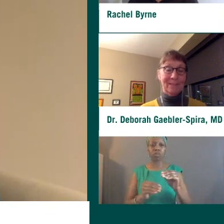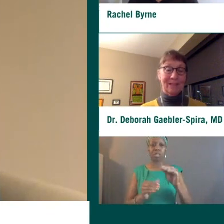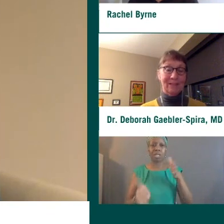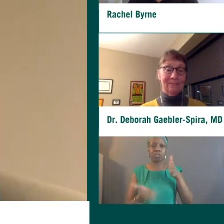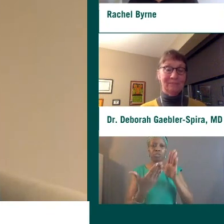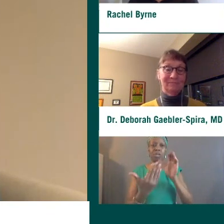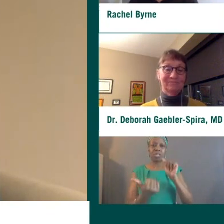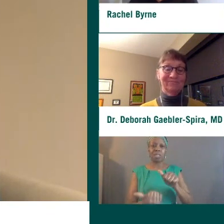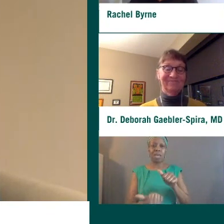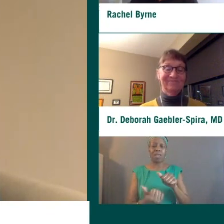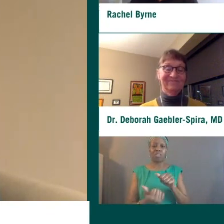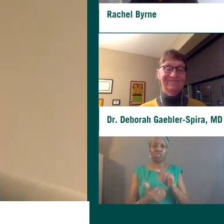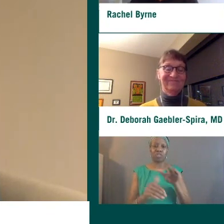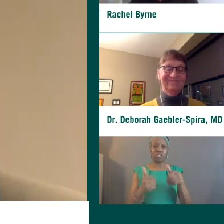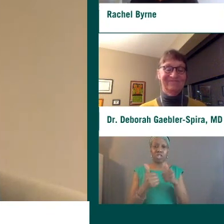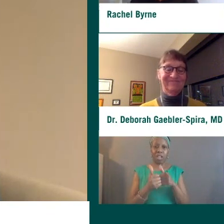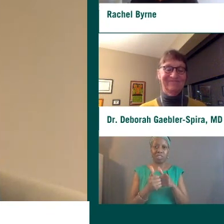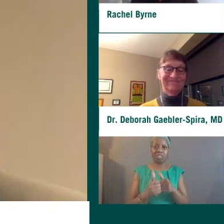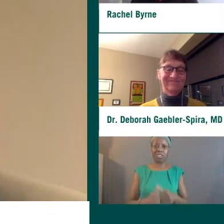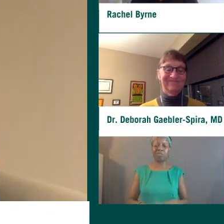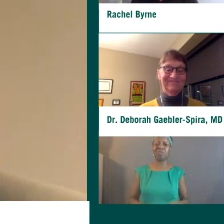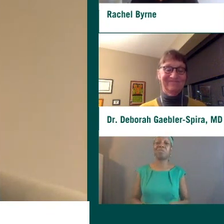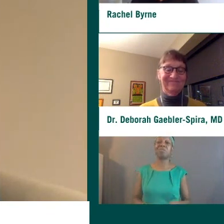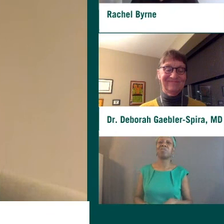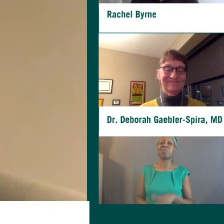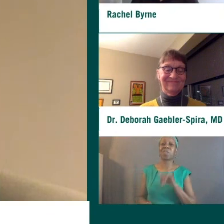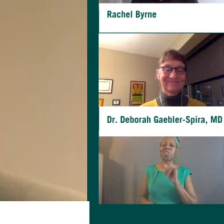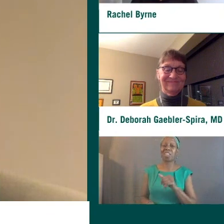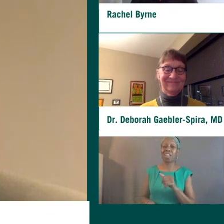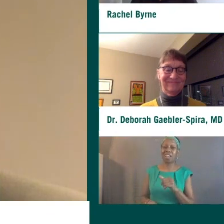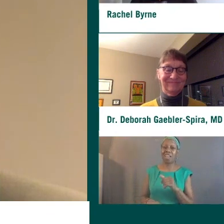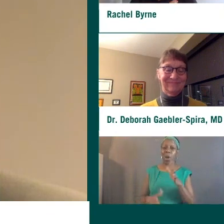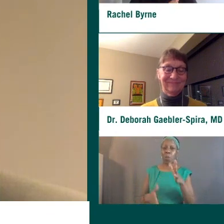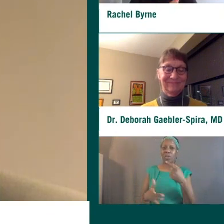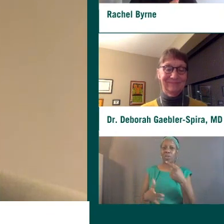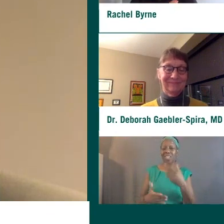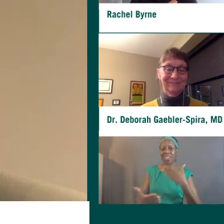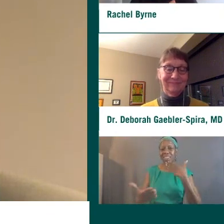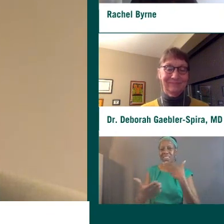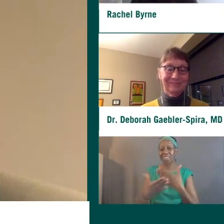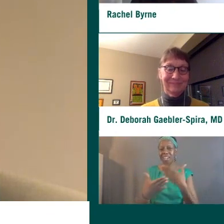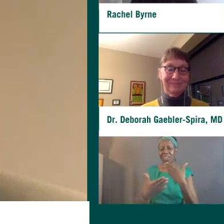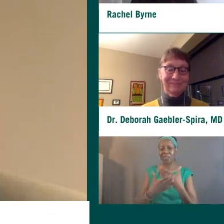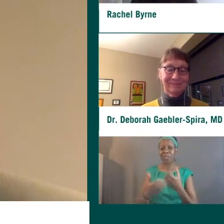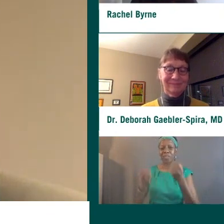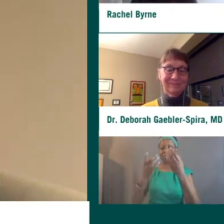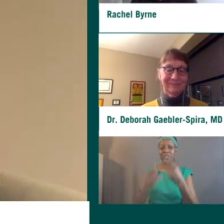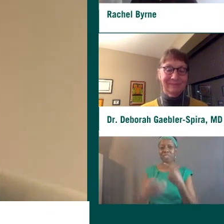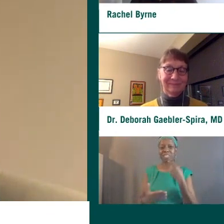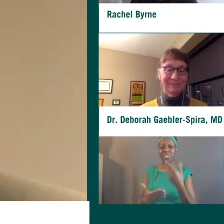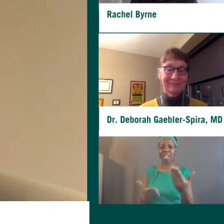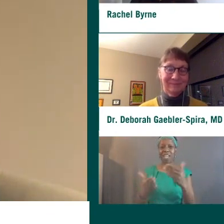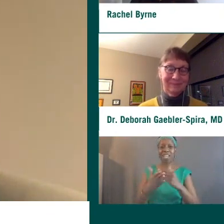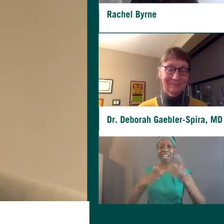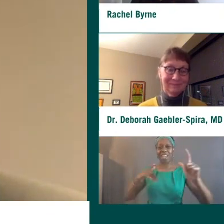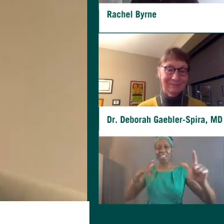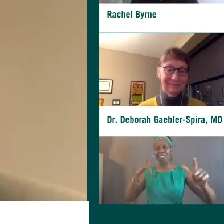Well, on that note, I just wanna say thank you so much. I also wanna say a huge thank you to Greenie.